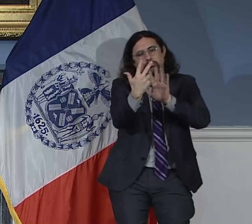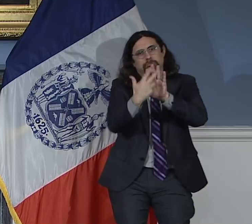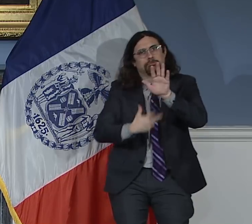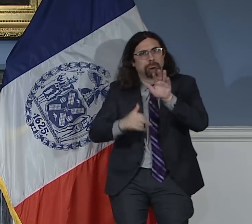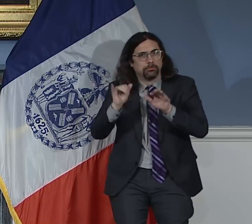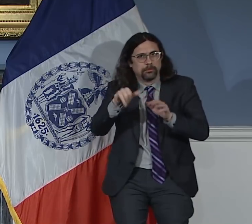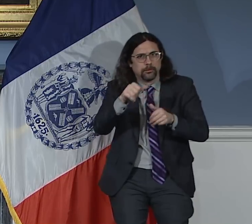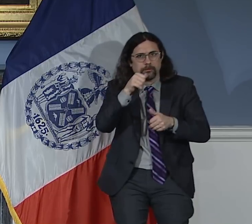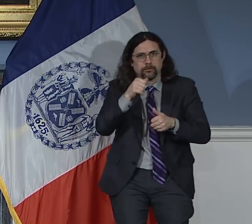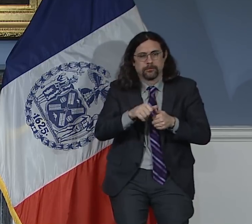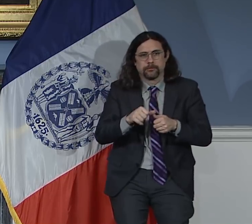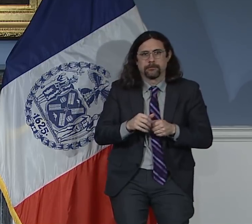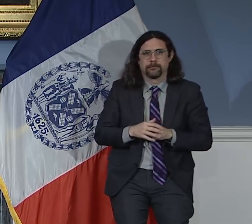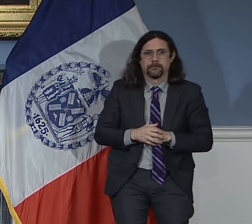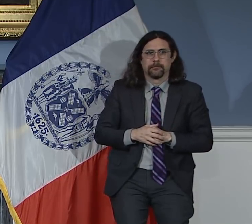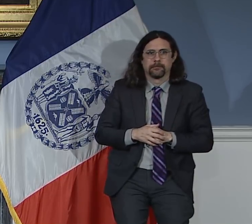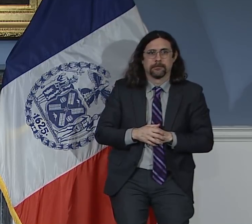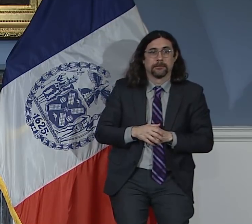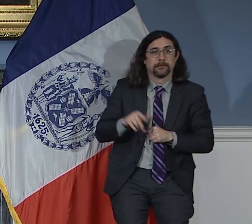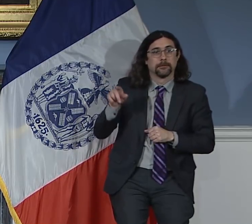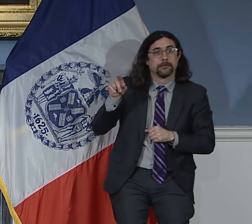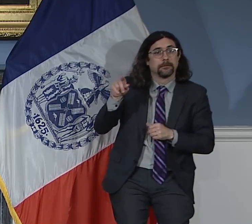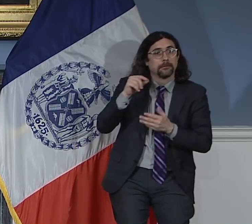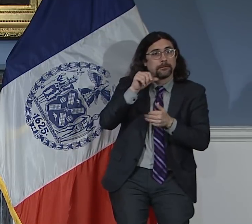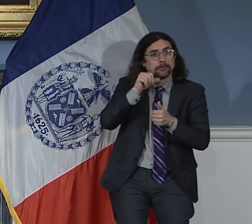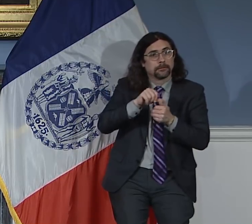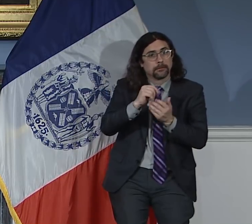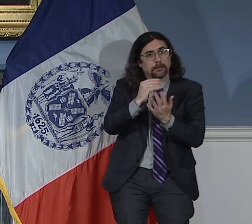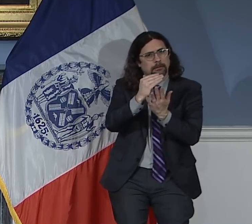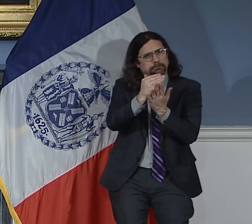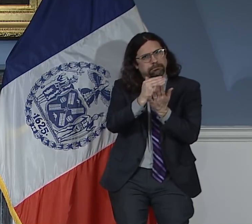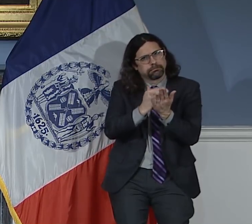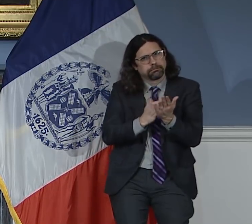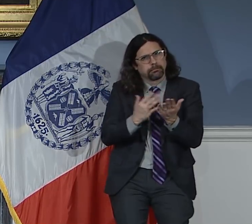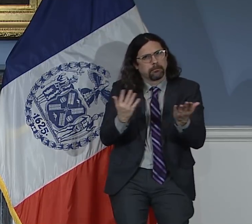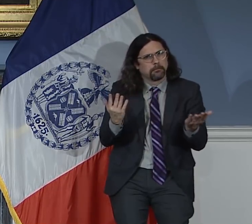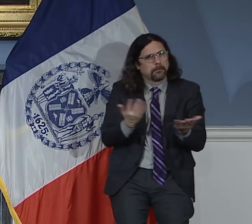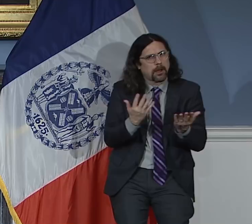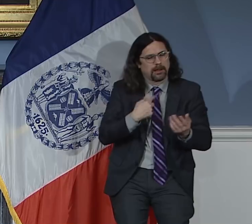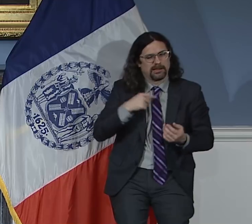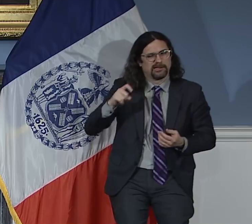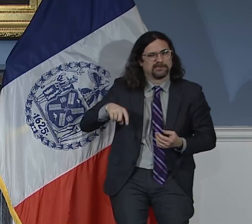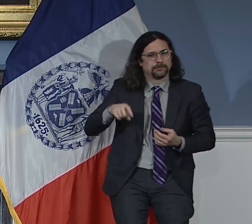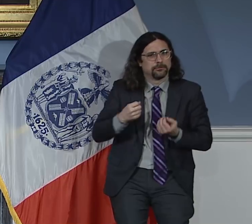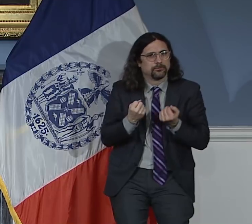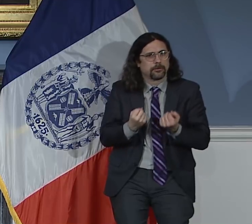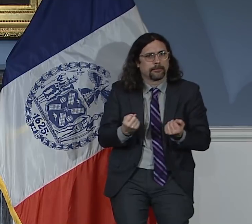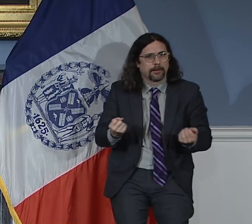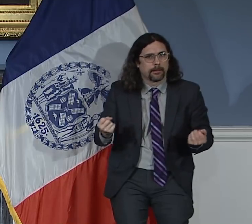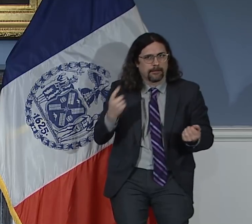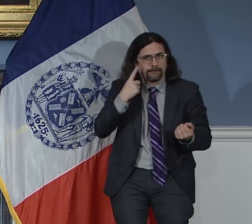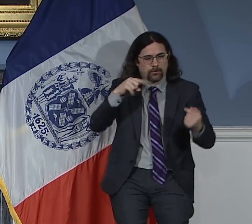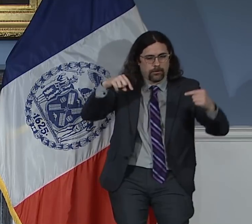WE'LL PUT THIS ONLINE FOR EVERYONE TO SEE. HERE ARE THE